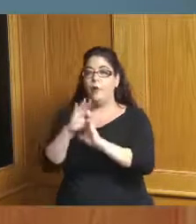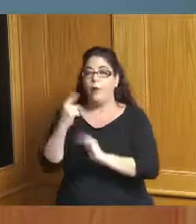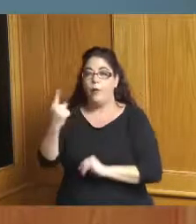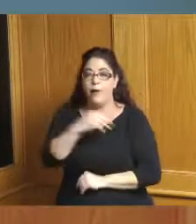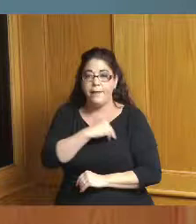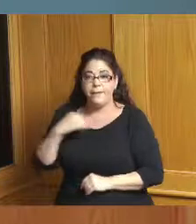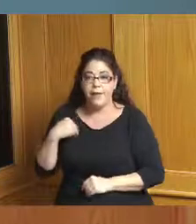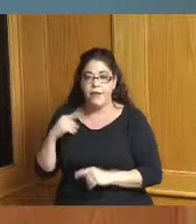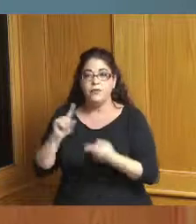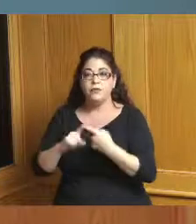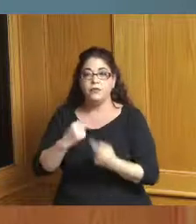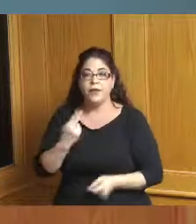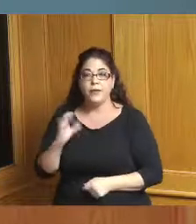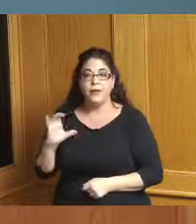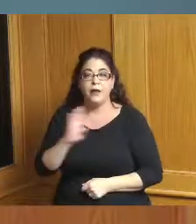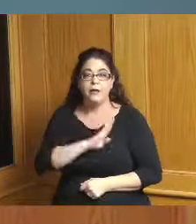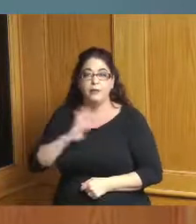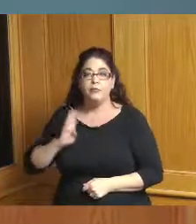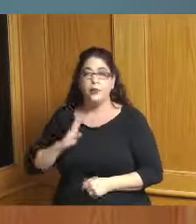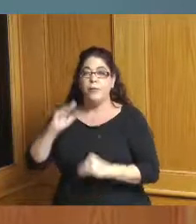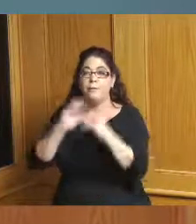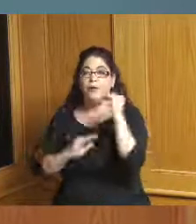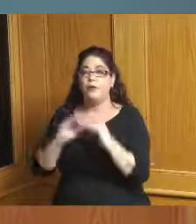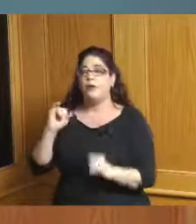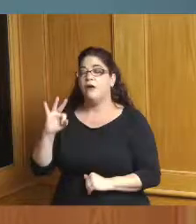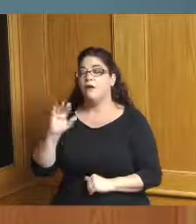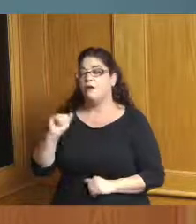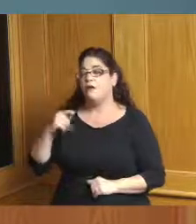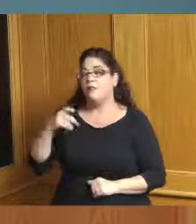to the Hamilton County board of building appeals and as I was saying he's been on the